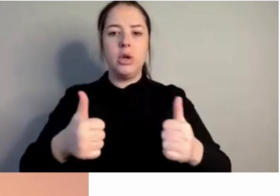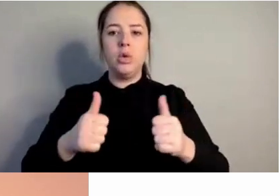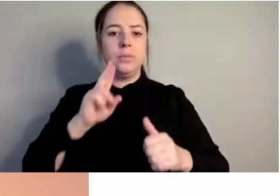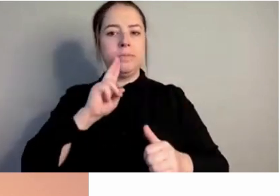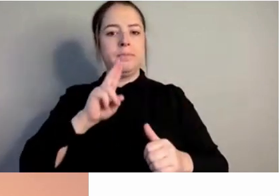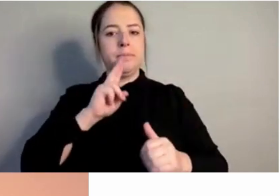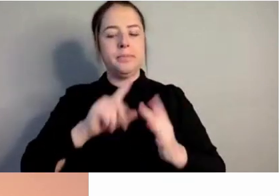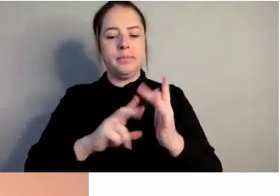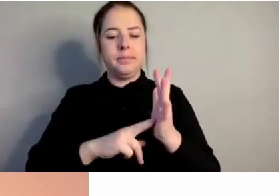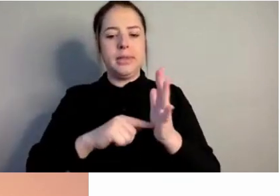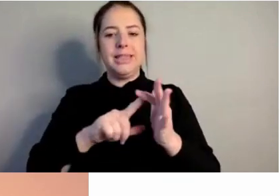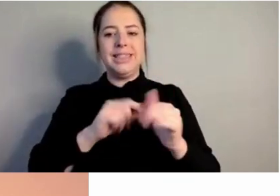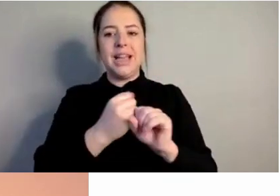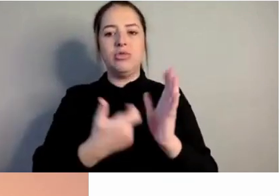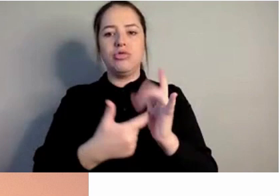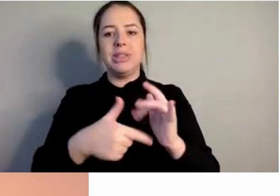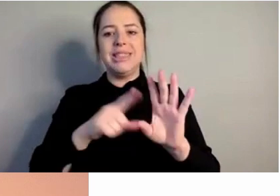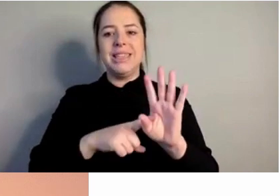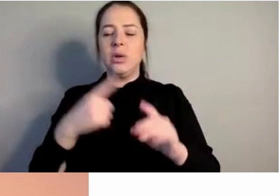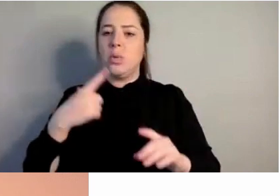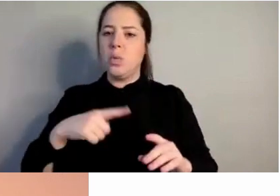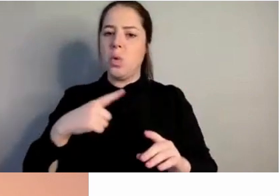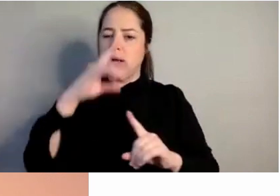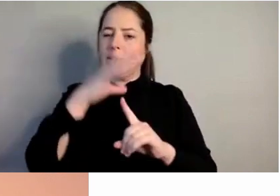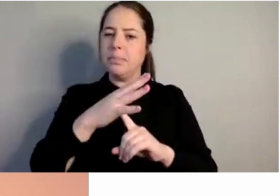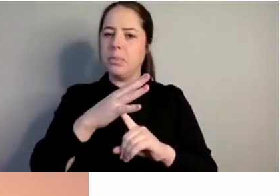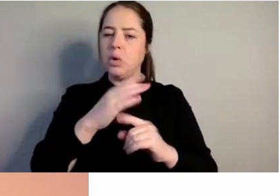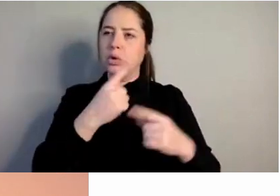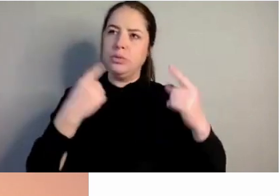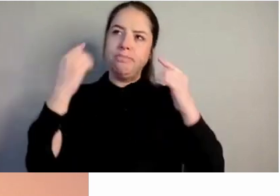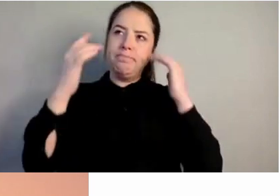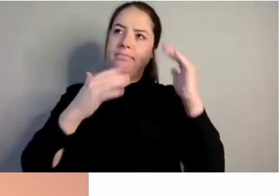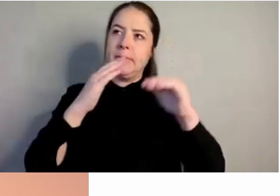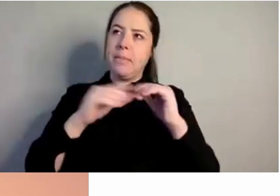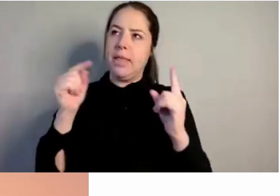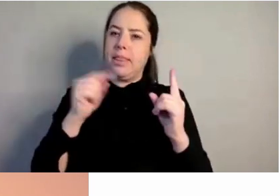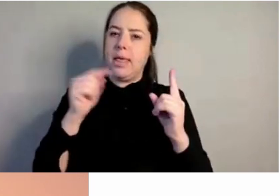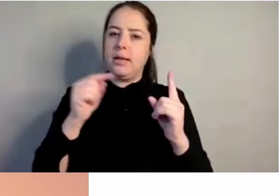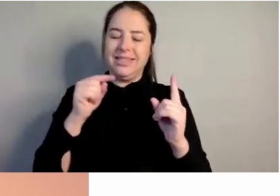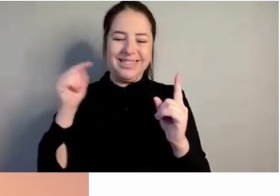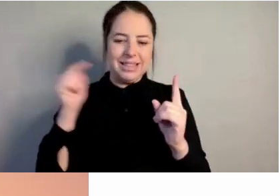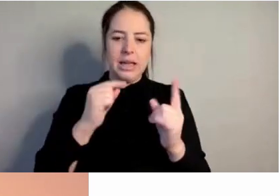for all of us as public servants to think about integrity. It is what marks us out. It is what makes this workplace different.